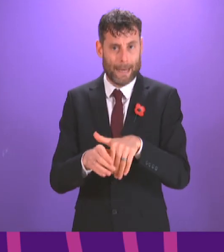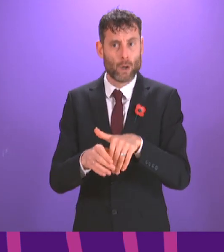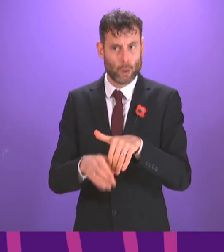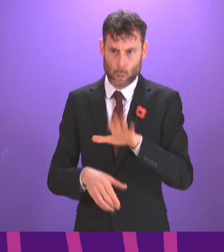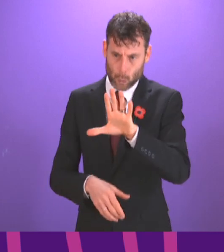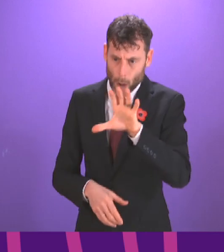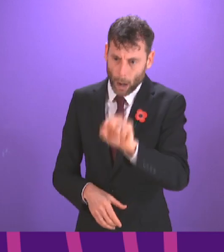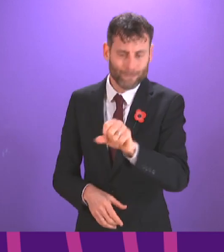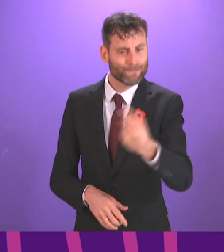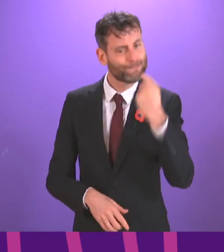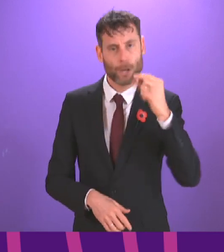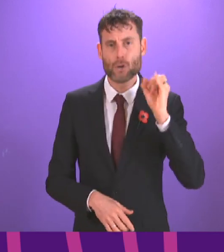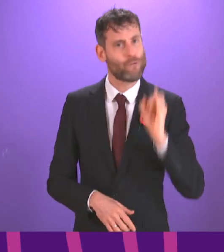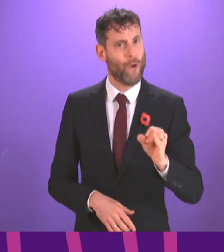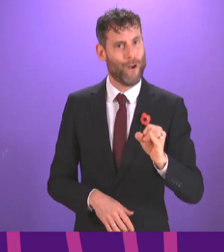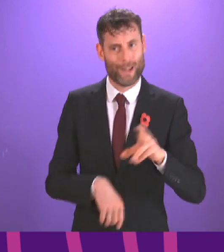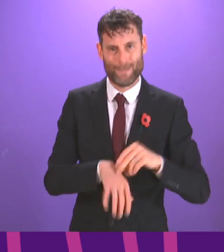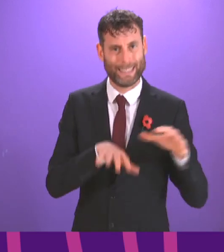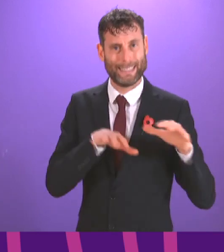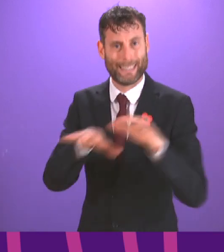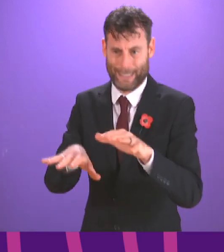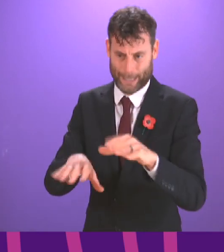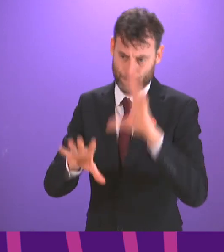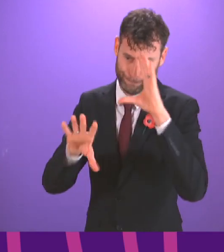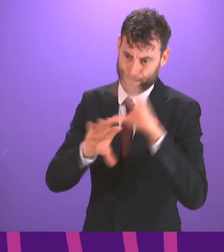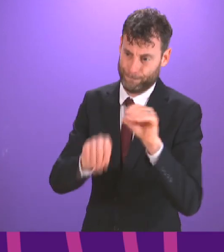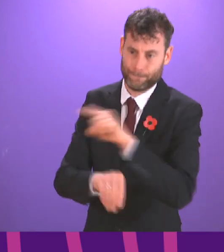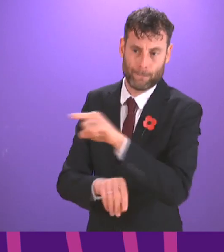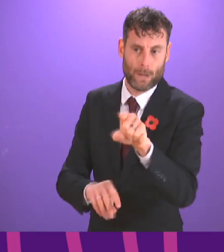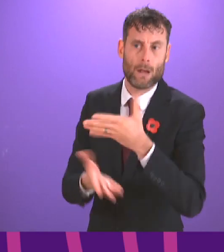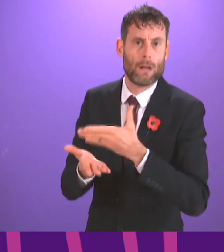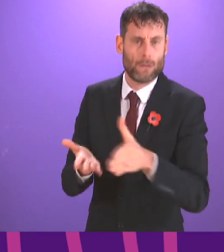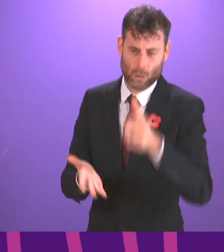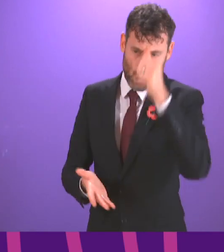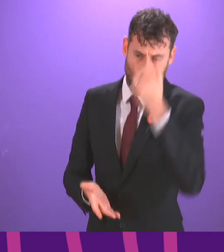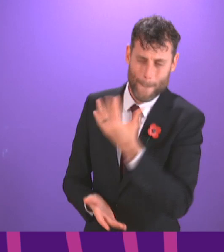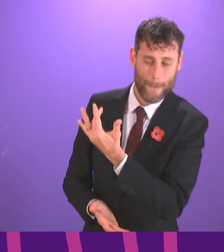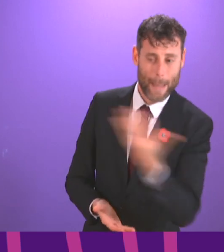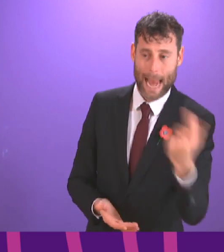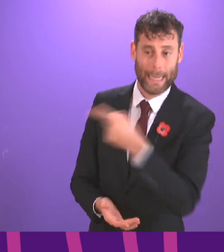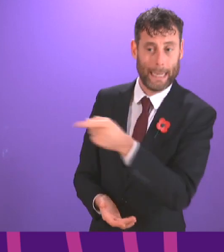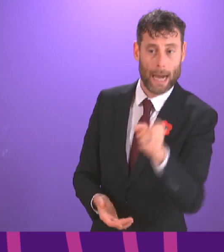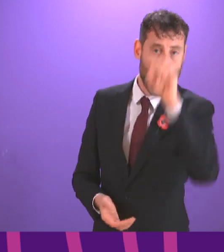those wrongs and addressing the injustice that was suffered by so many miners and their families during the strike.